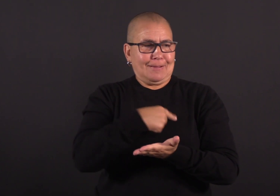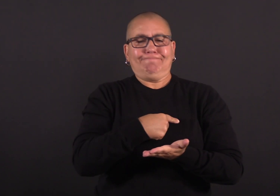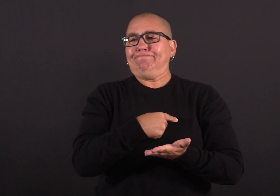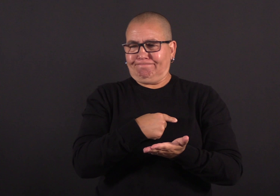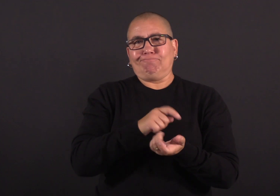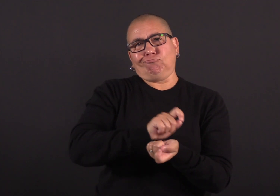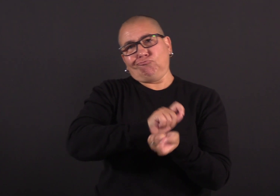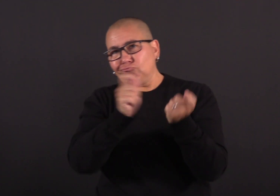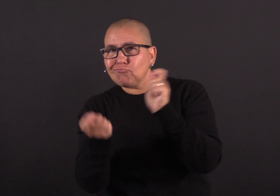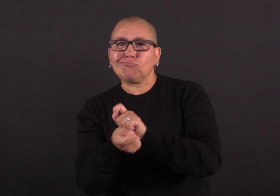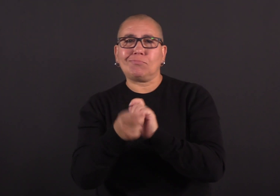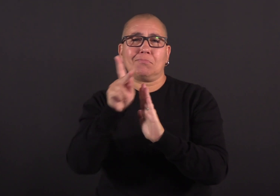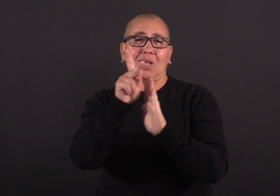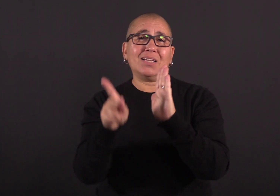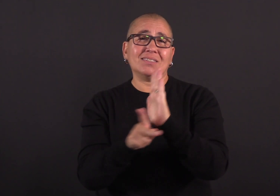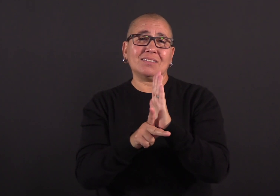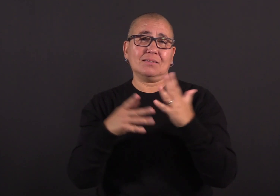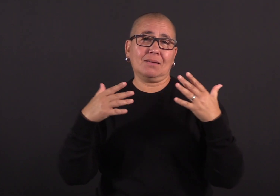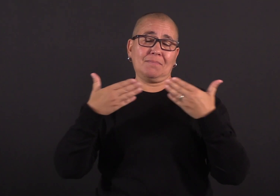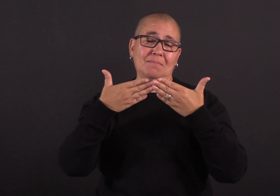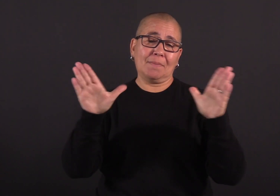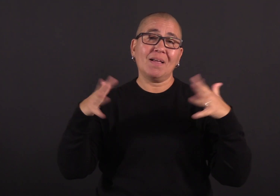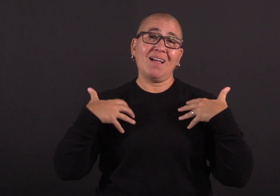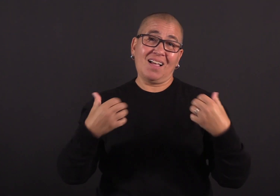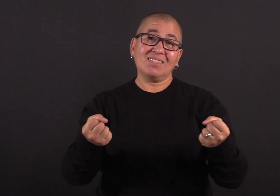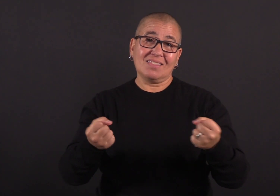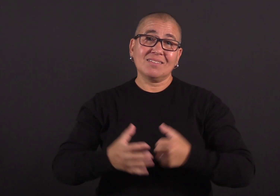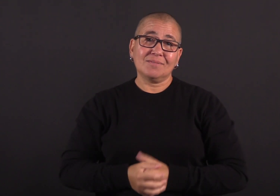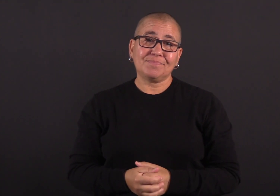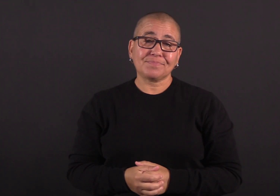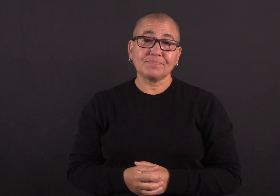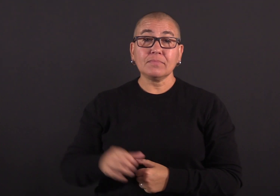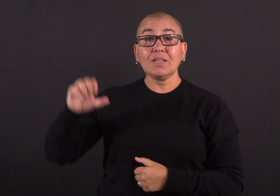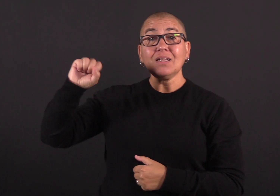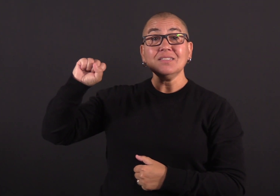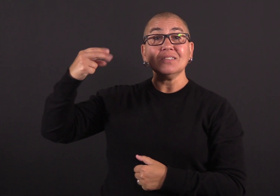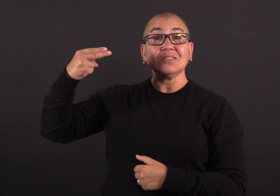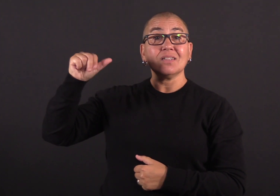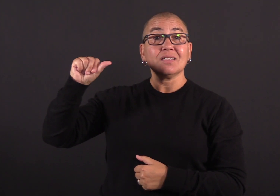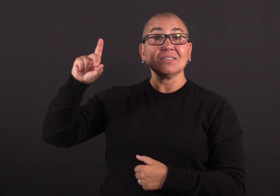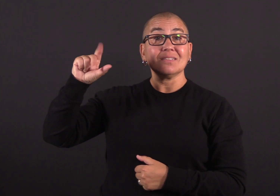addressing future health emergencies." To conduct the study, researchers from